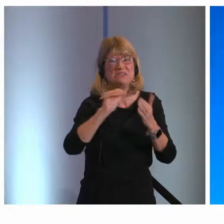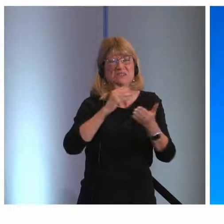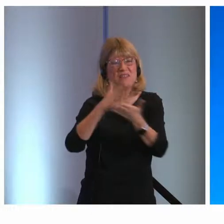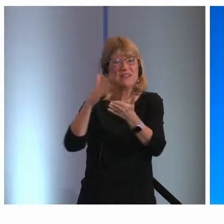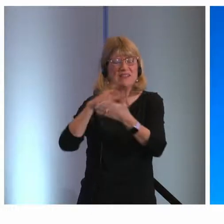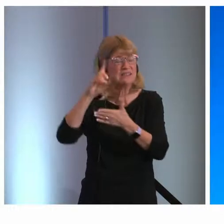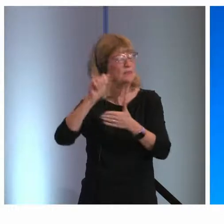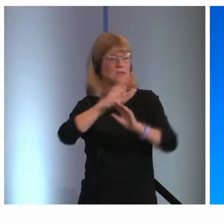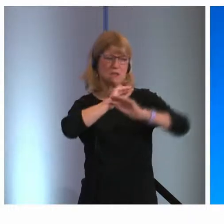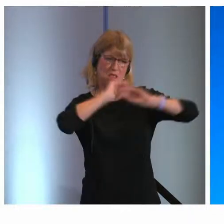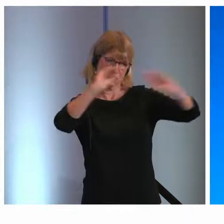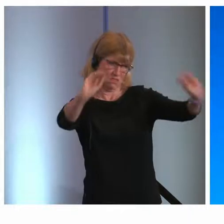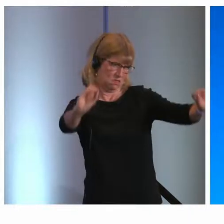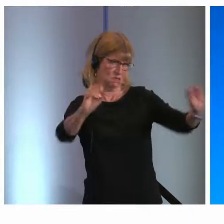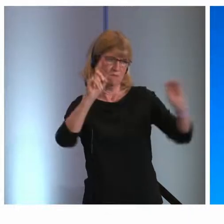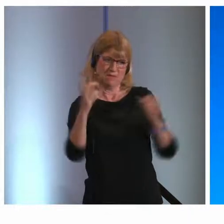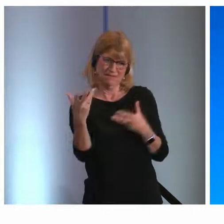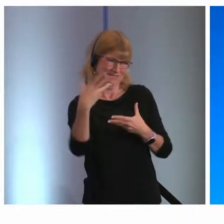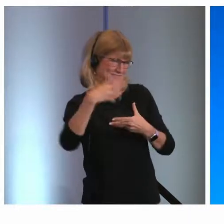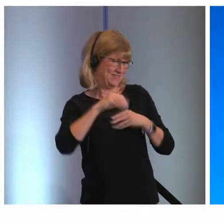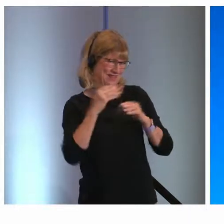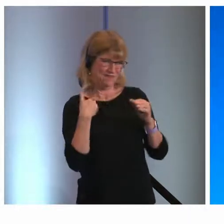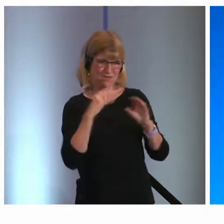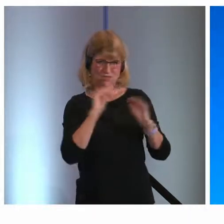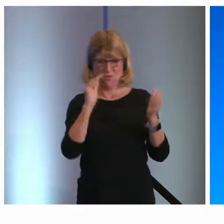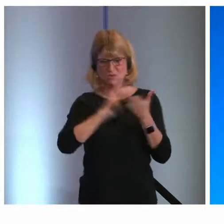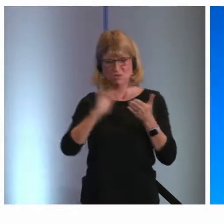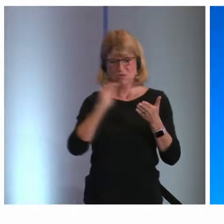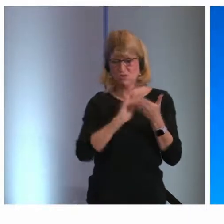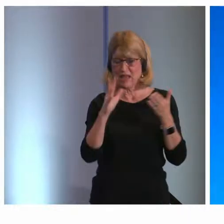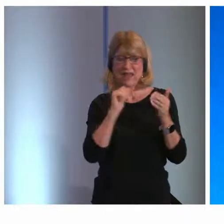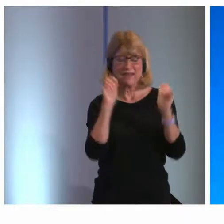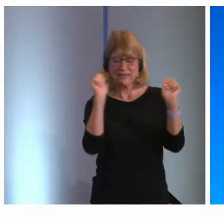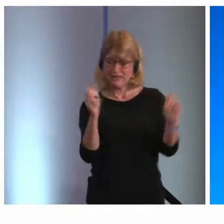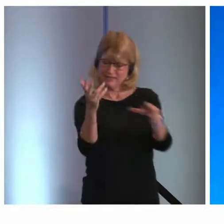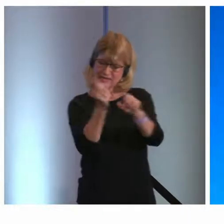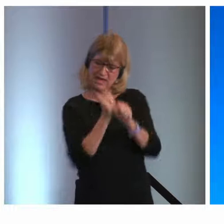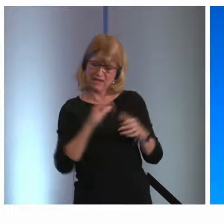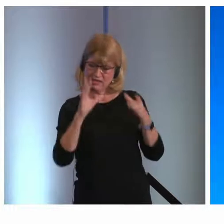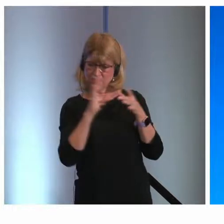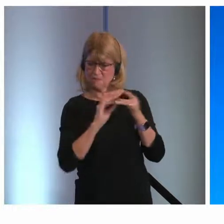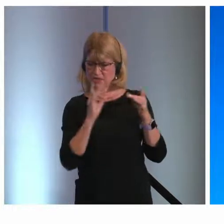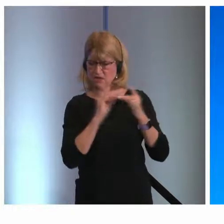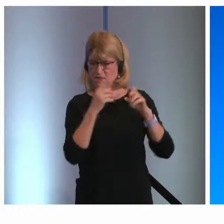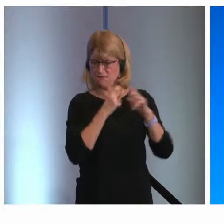so there are no excuses that you don't know where to find them. And we'll have some resources, at the end. So you really, will know where